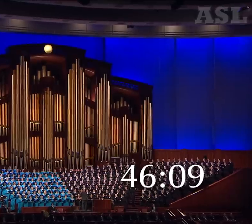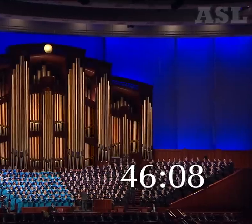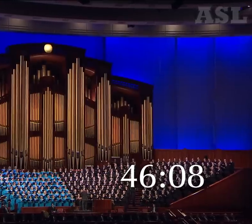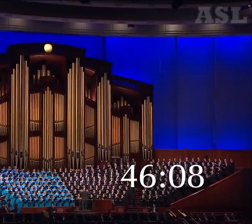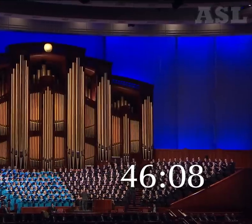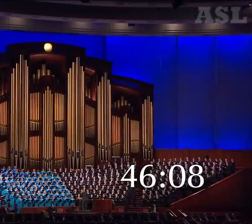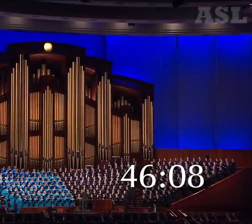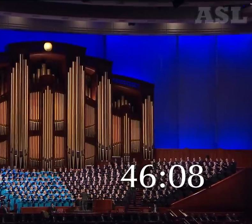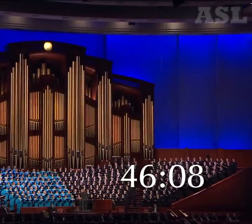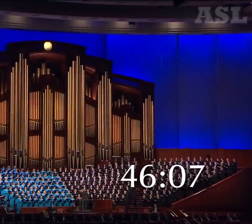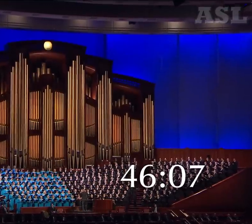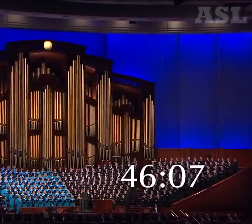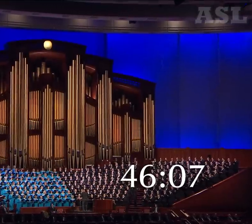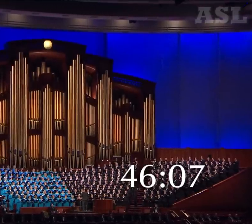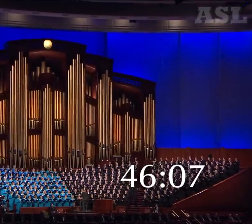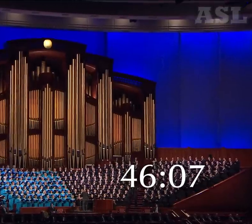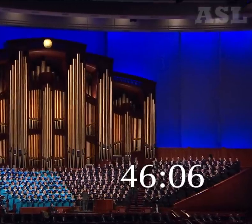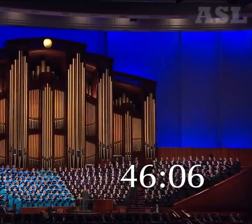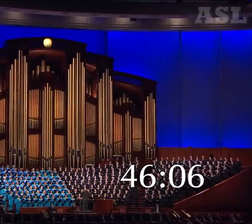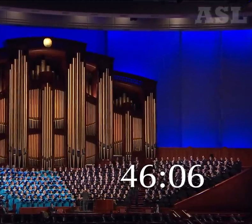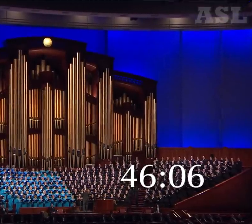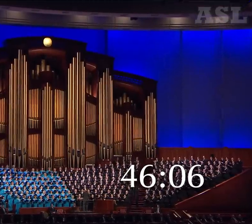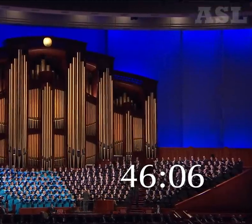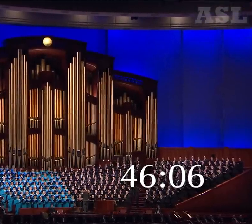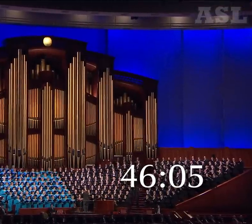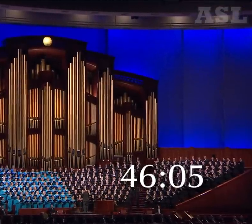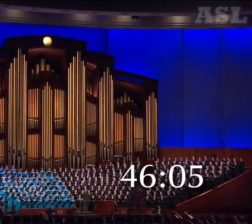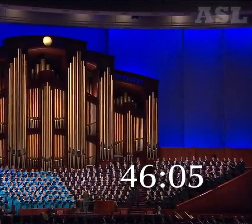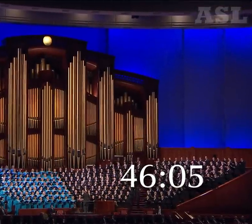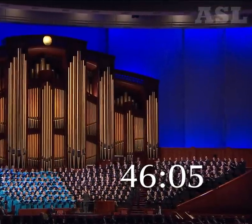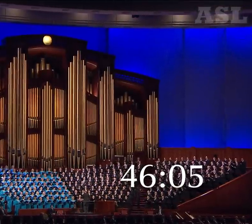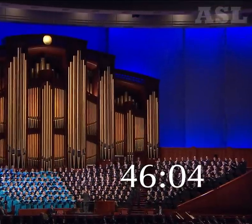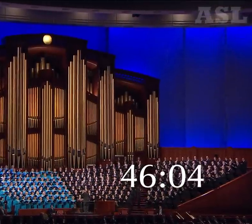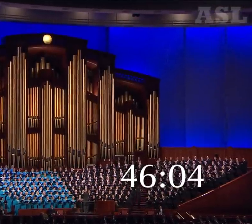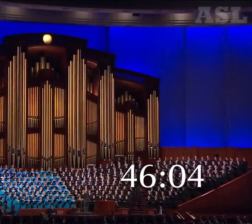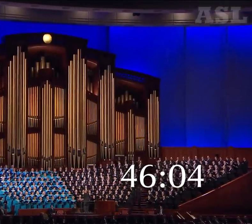THIS IS THE ENGLISH